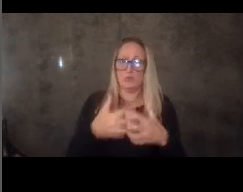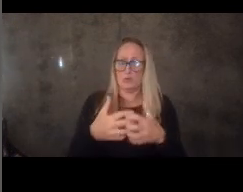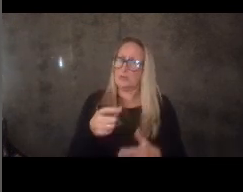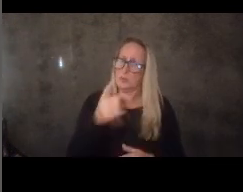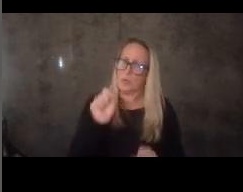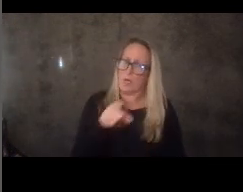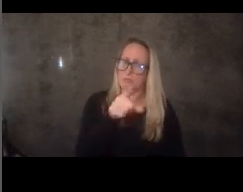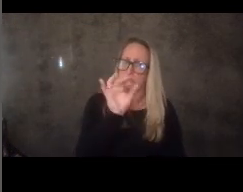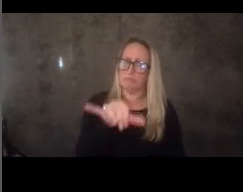option.